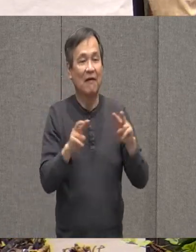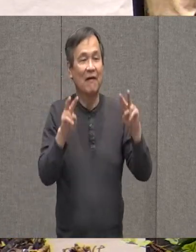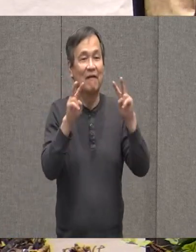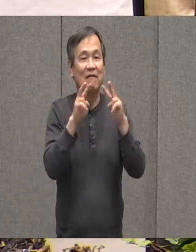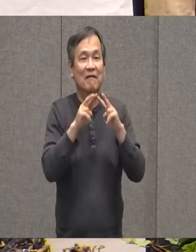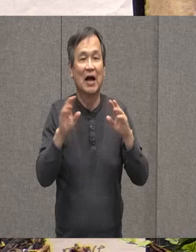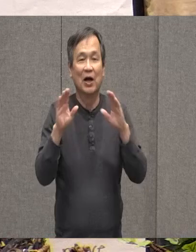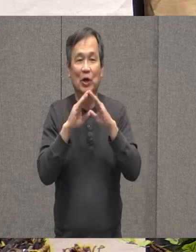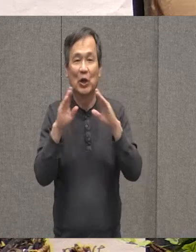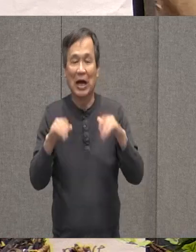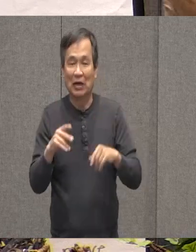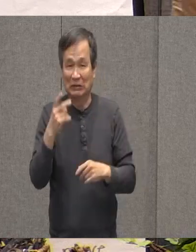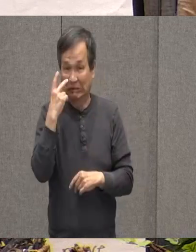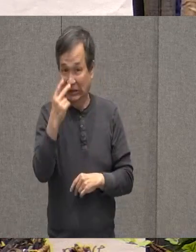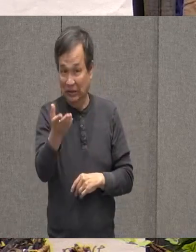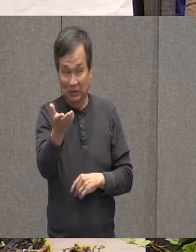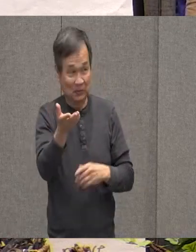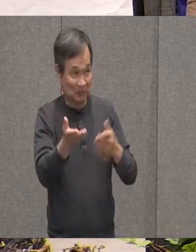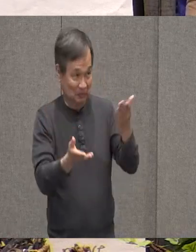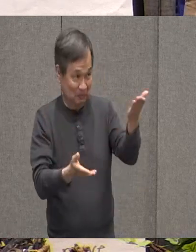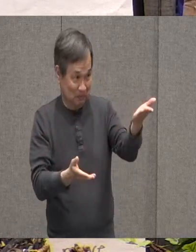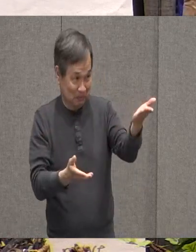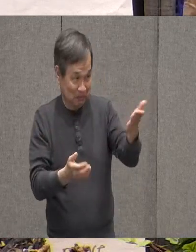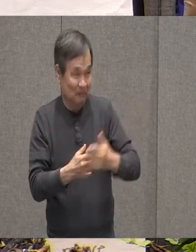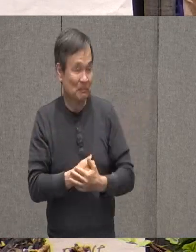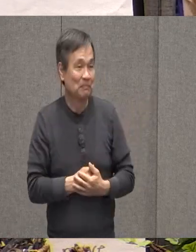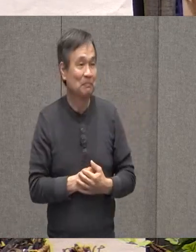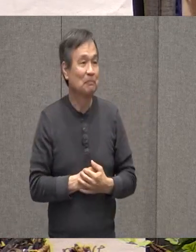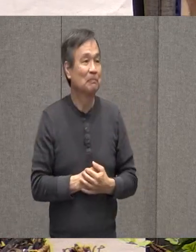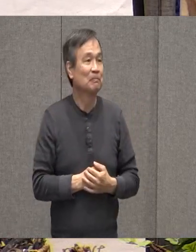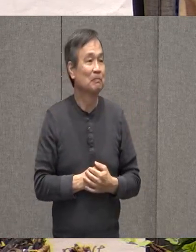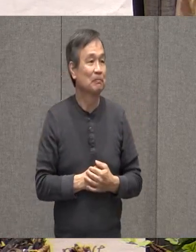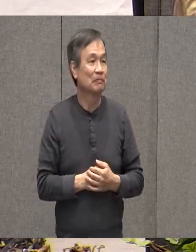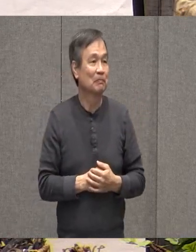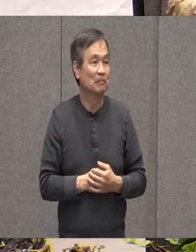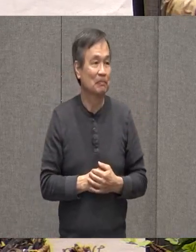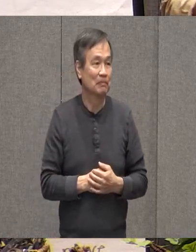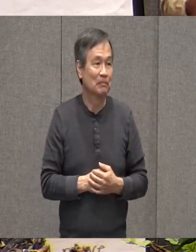they're set up each period of a number.